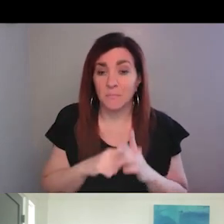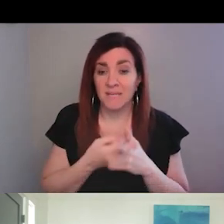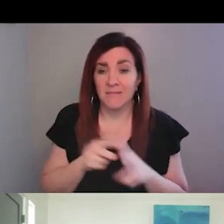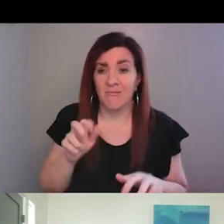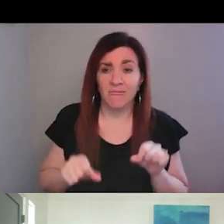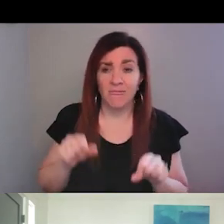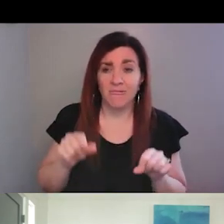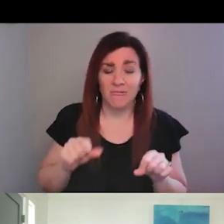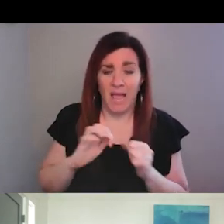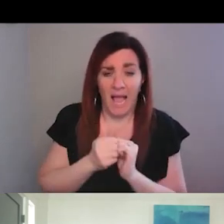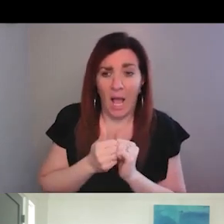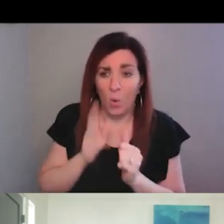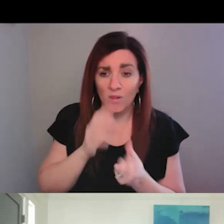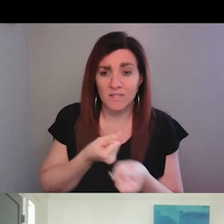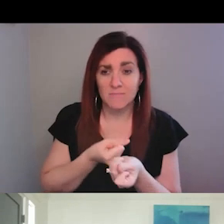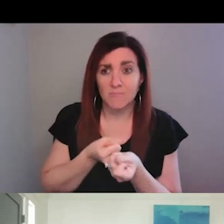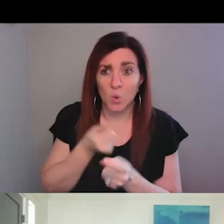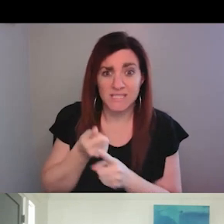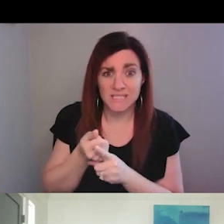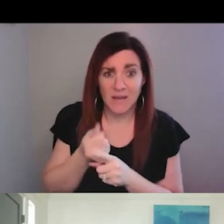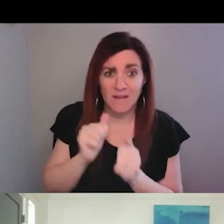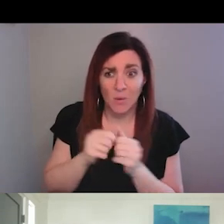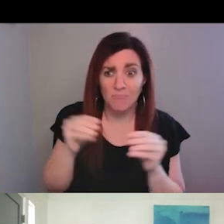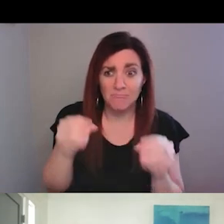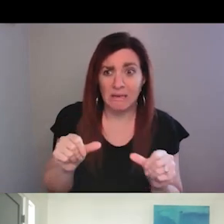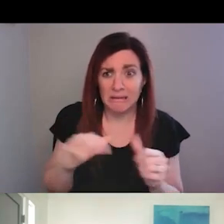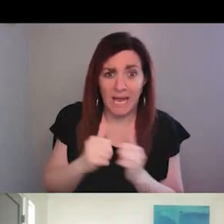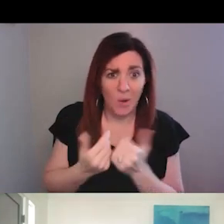IS GOING TO SUPPORT ITSELF. WHAT WAS IT GOING TO DO? FROM OUR